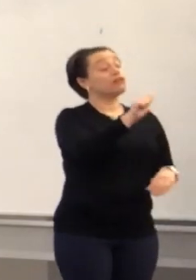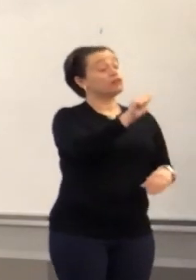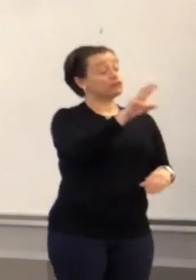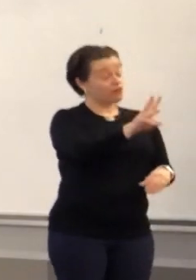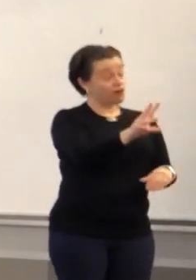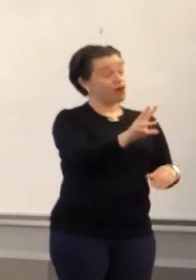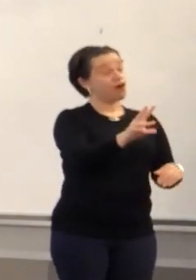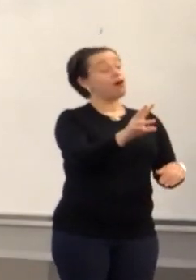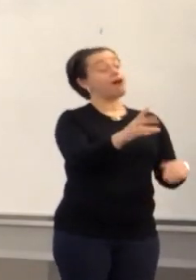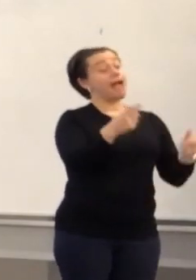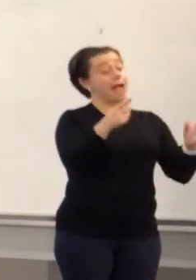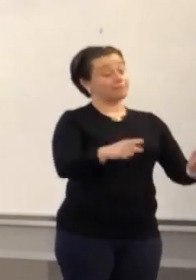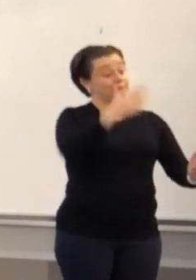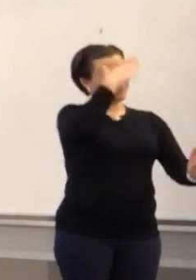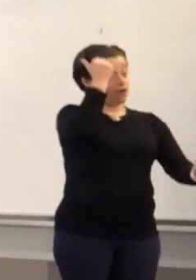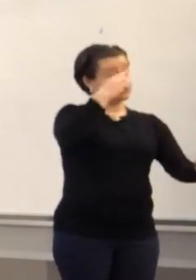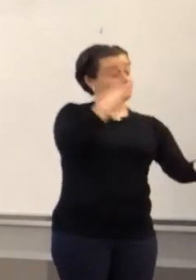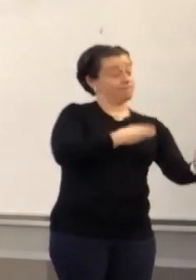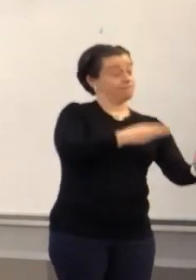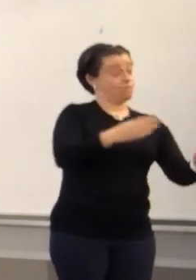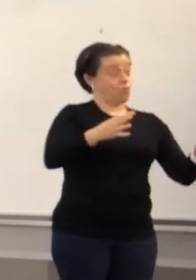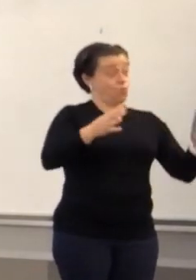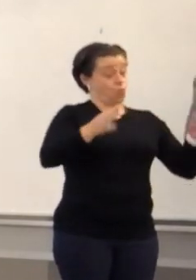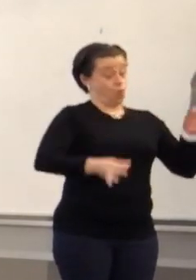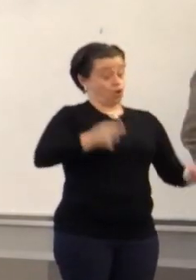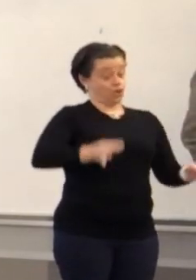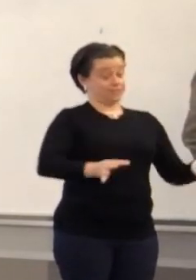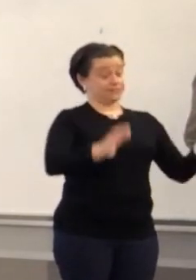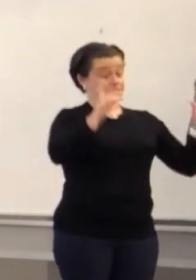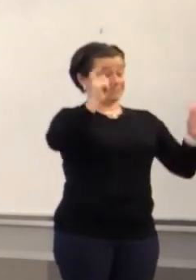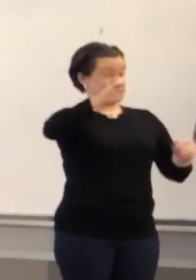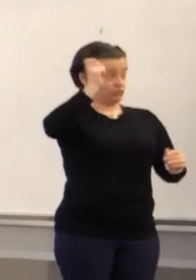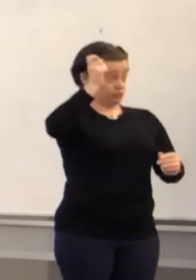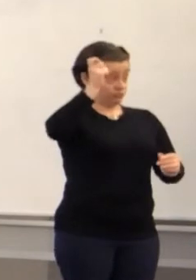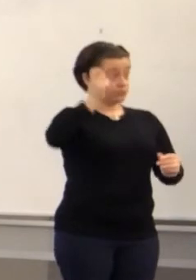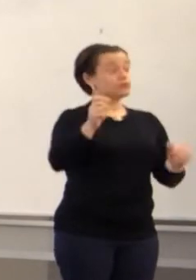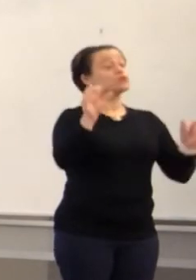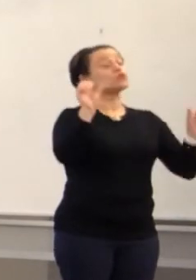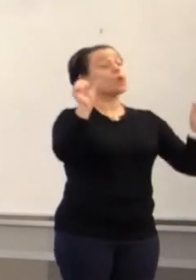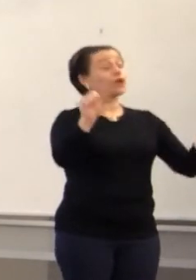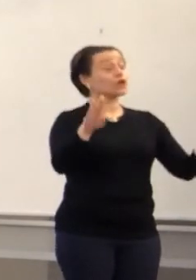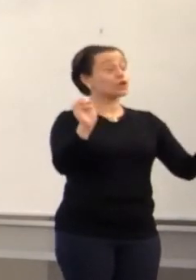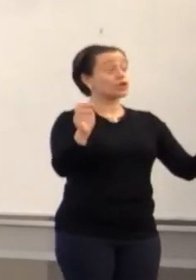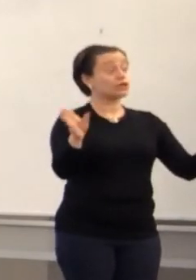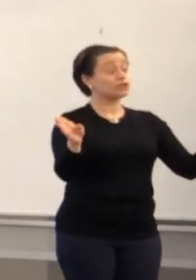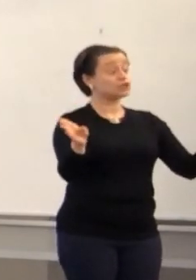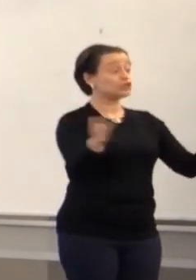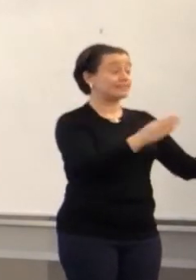as a result of court decisions, so it could be moved back either as a result of the courts or legislation.